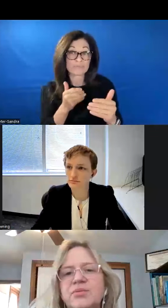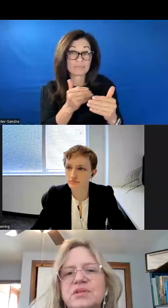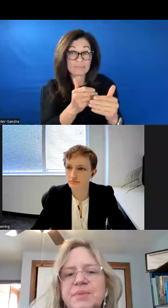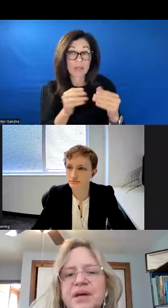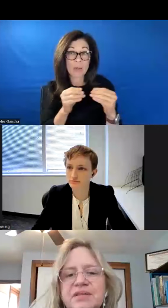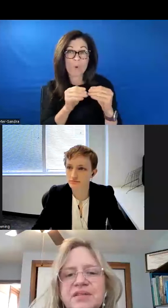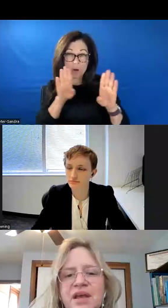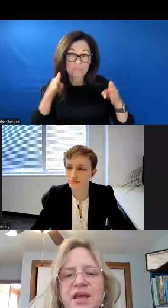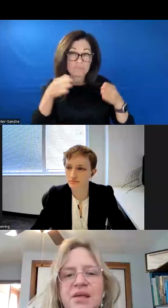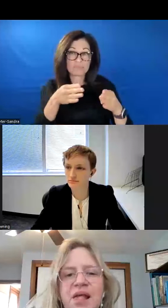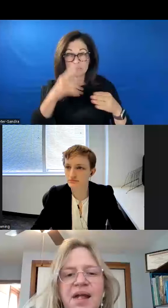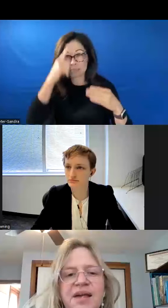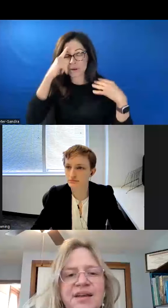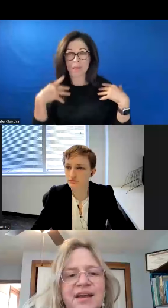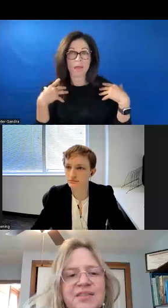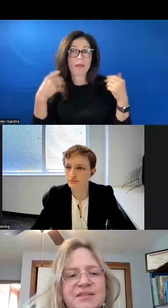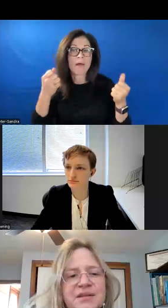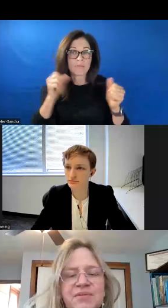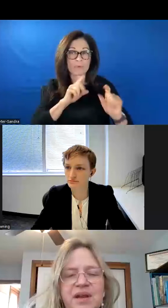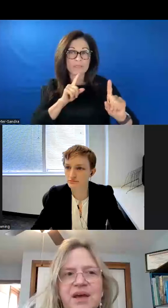HEALTH RESPONSE. I THINK SOME OF IT